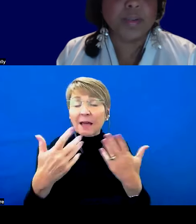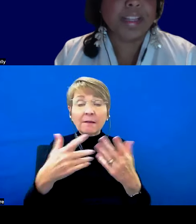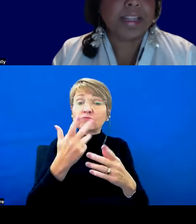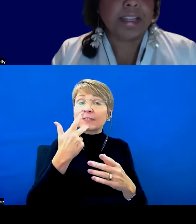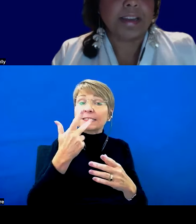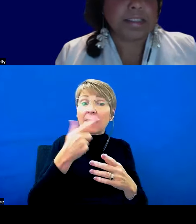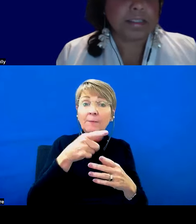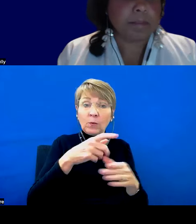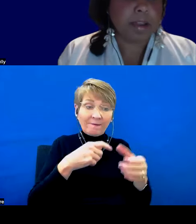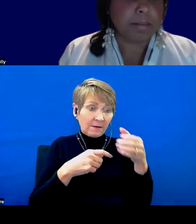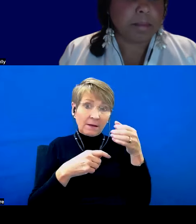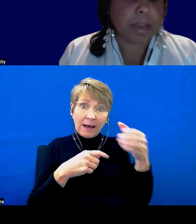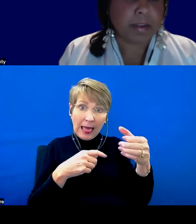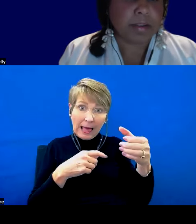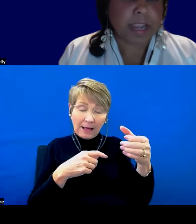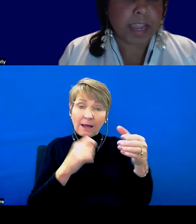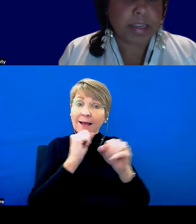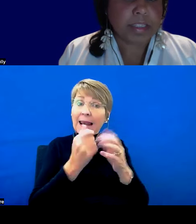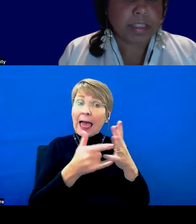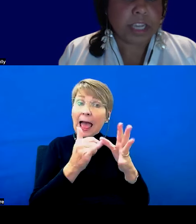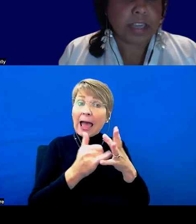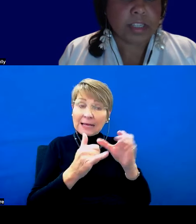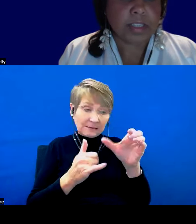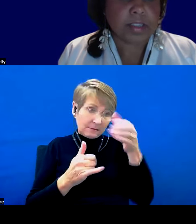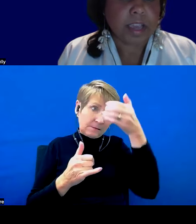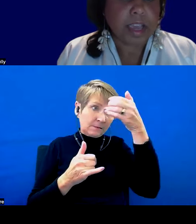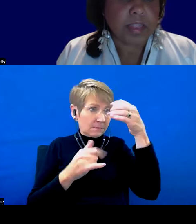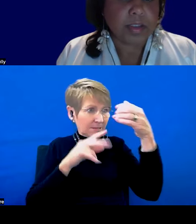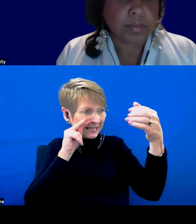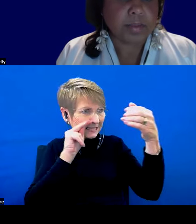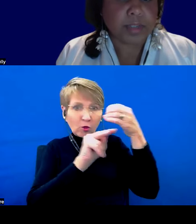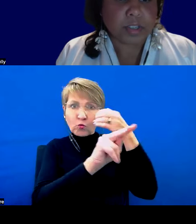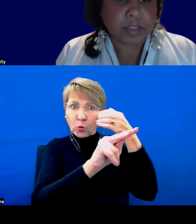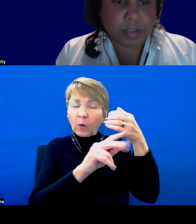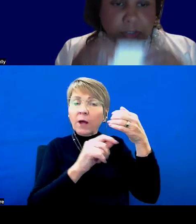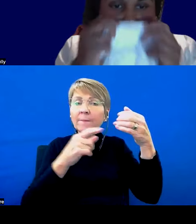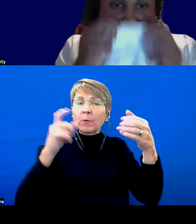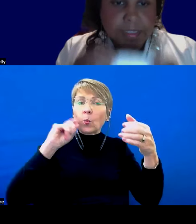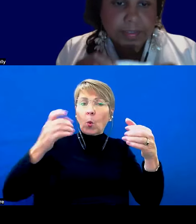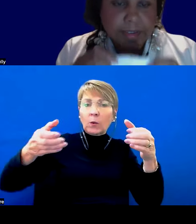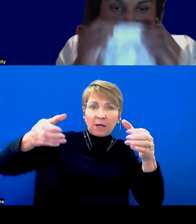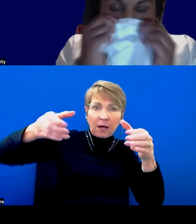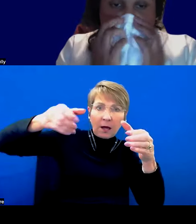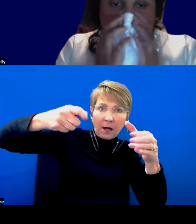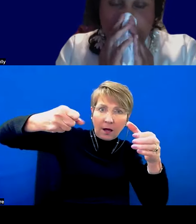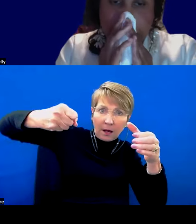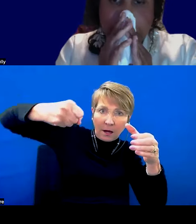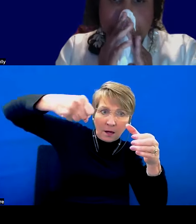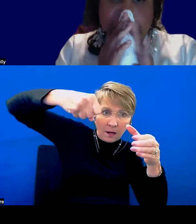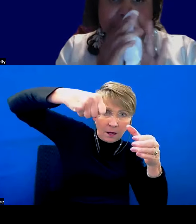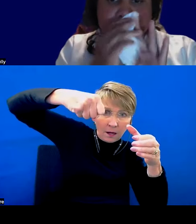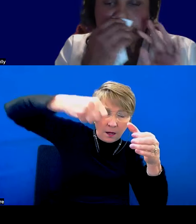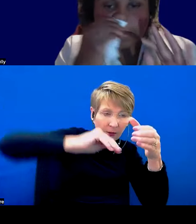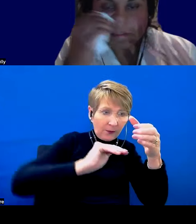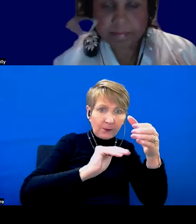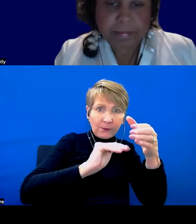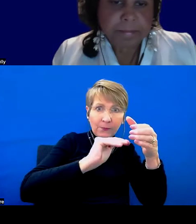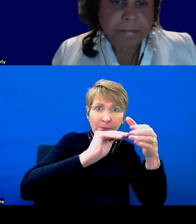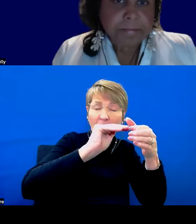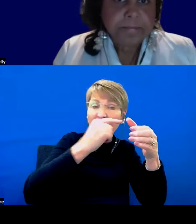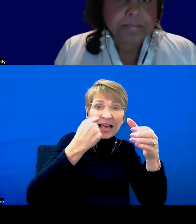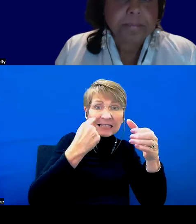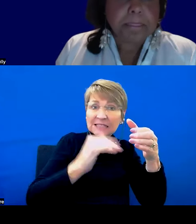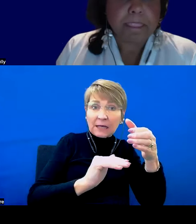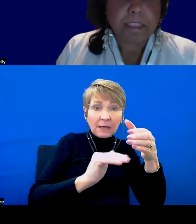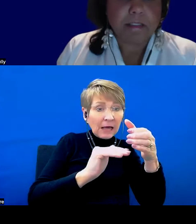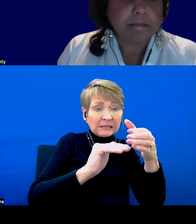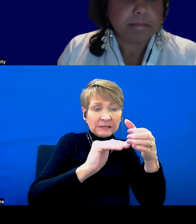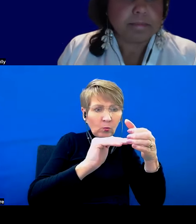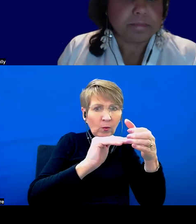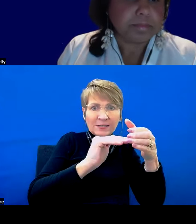a clear glass might create challenges in those with reduced contrast sensitivity.